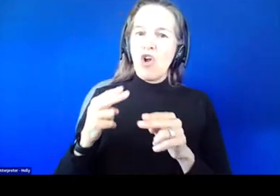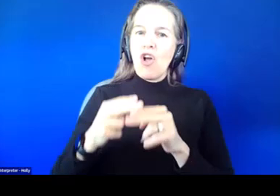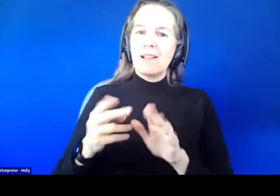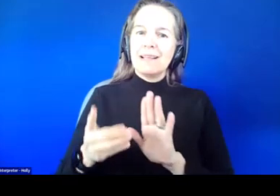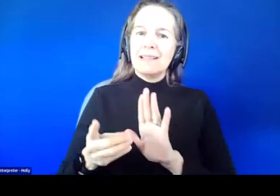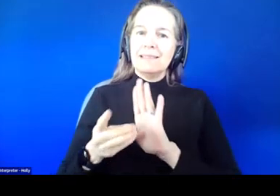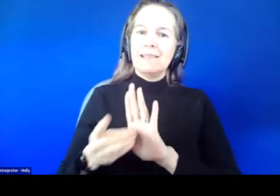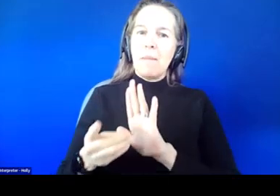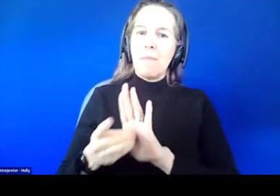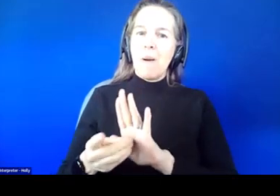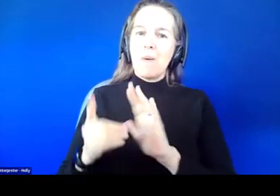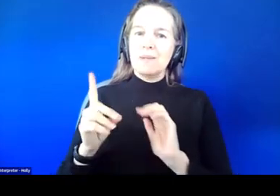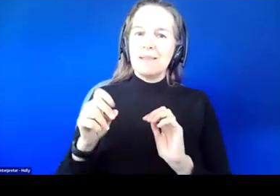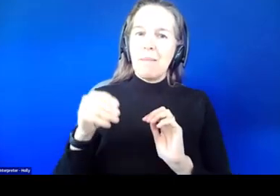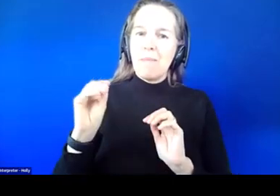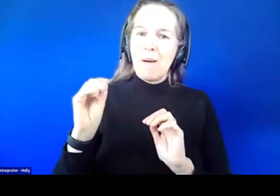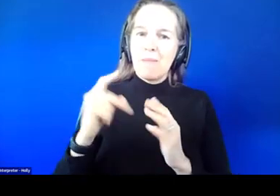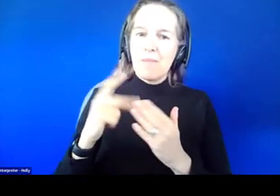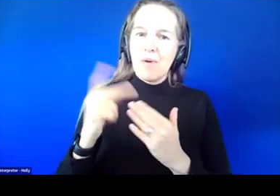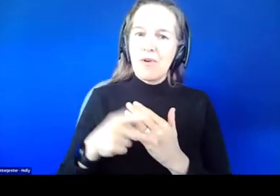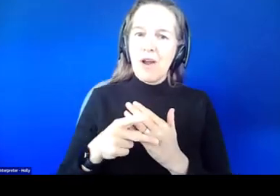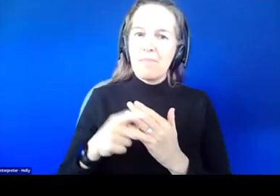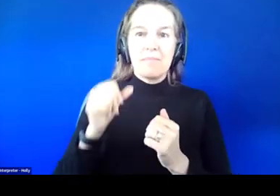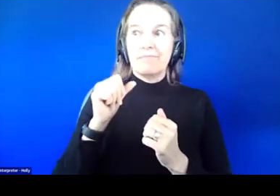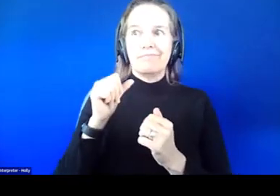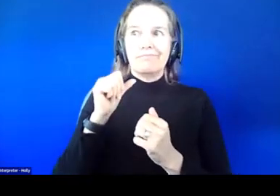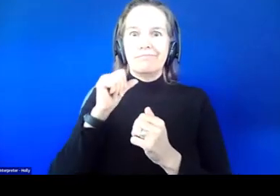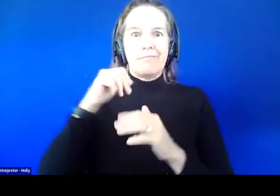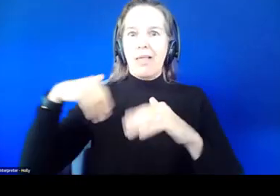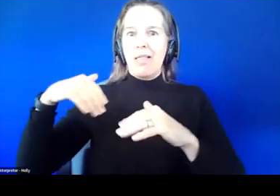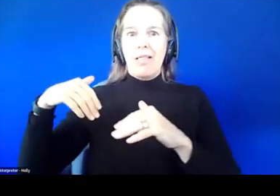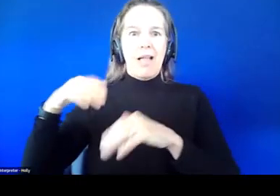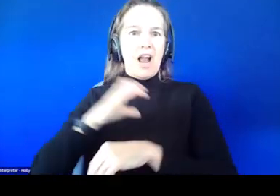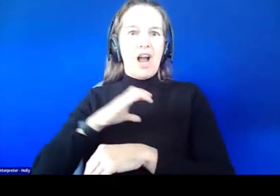permanently funded so Congress has to reauthorize